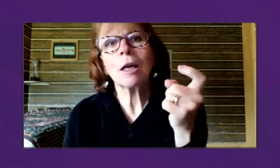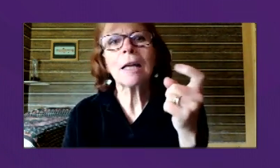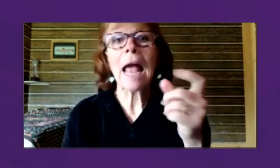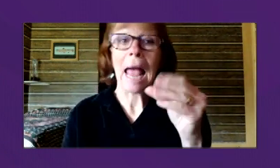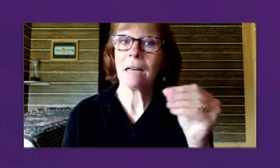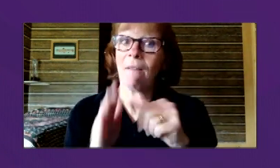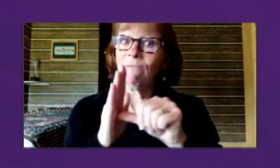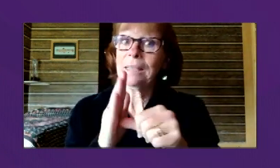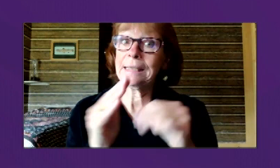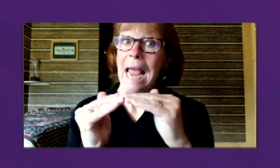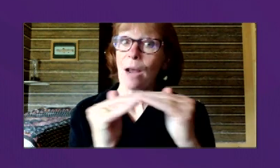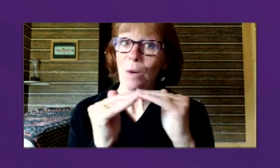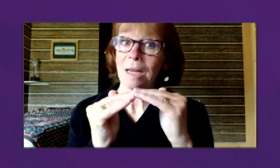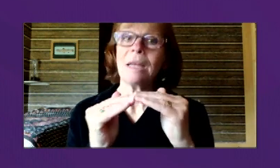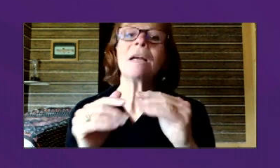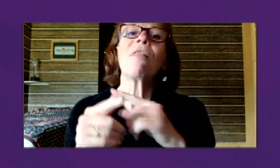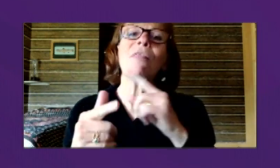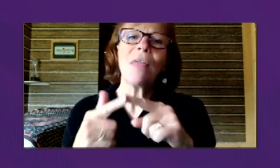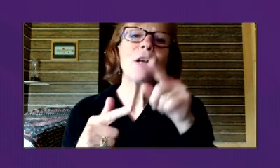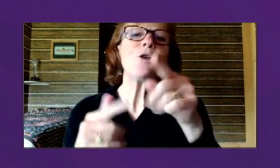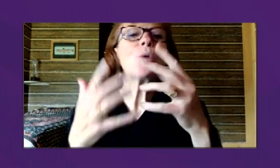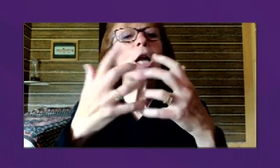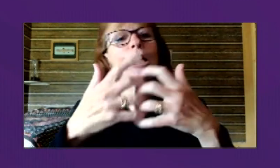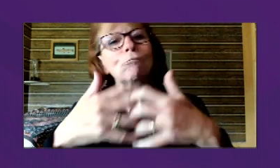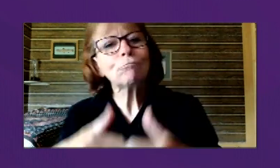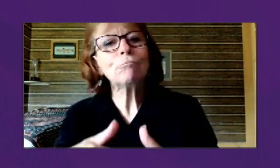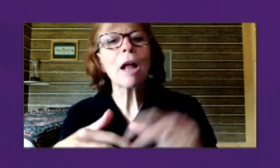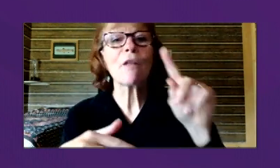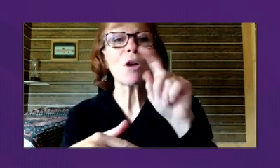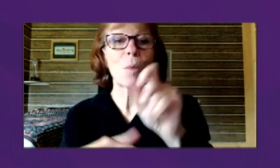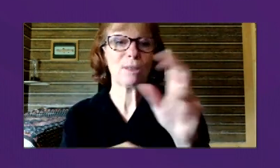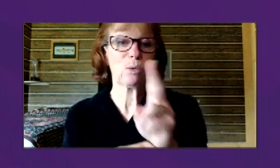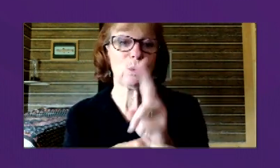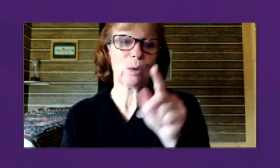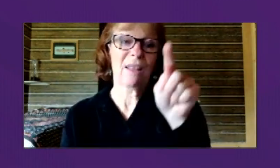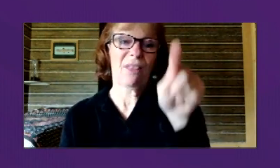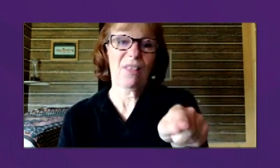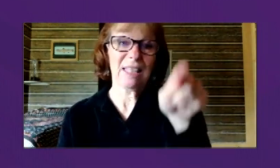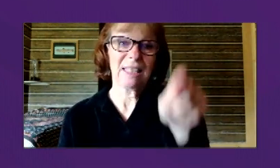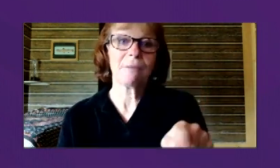compelling question together using this formula. You have your question word, which is the how,